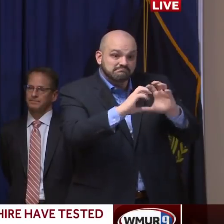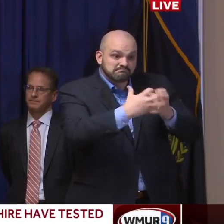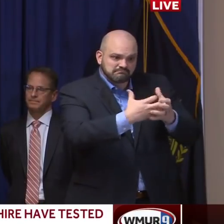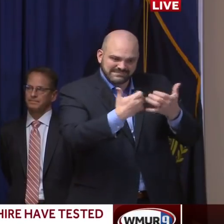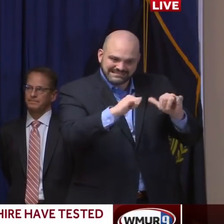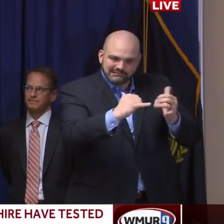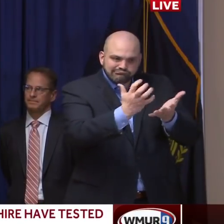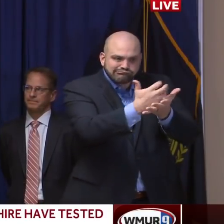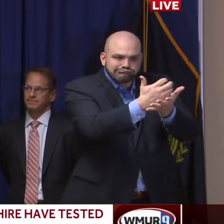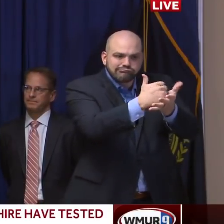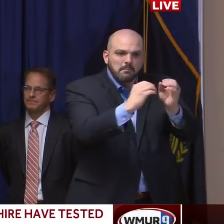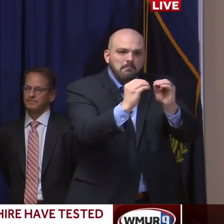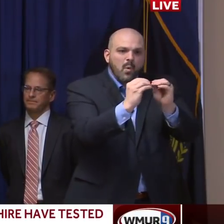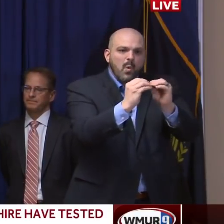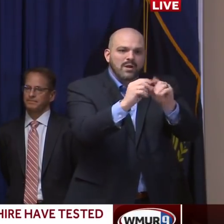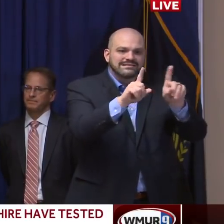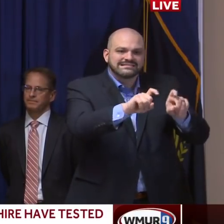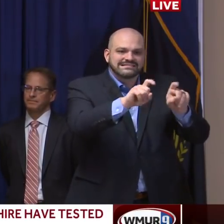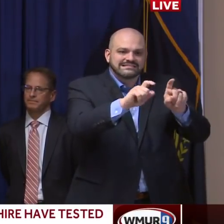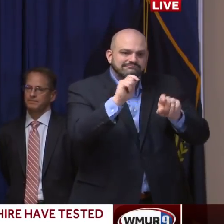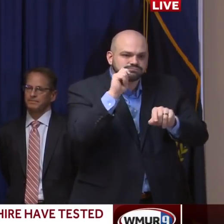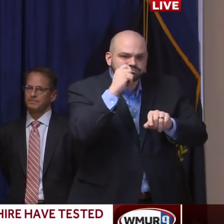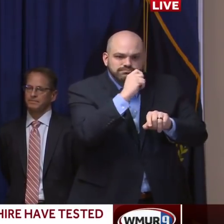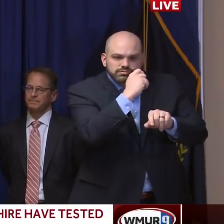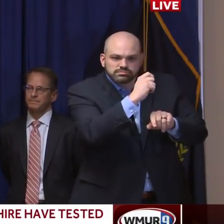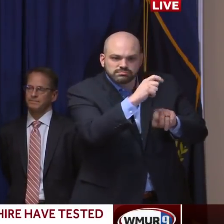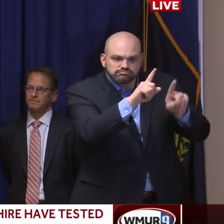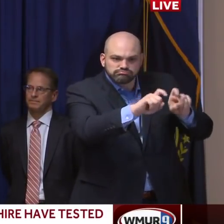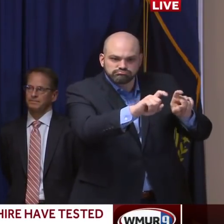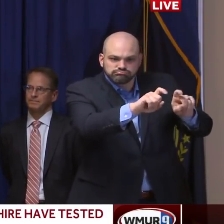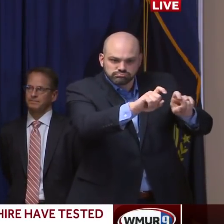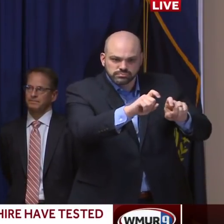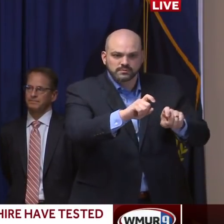OUR MOBILE SAMPLING TEAM WILL BE IN THE COMMUNITY TODAY COLLECTING MORE SAMPLES.